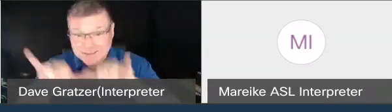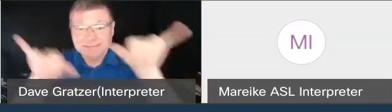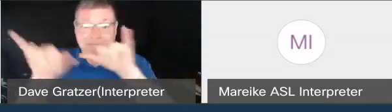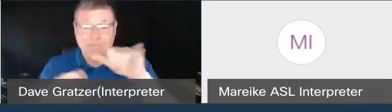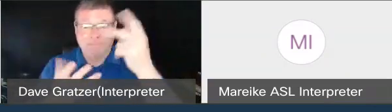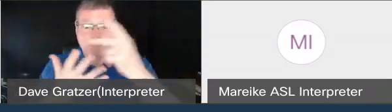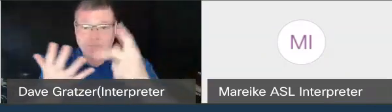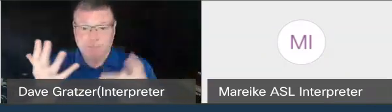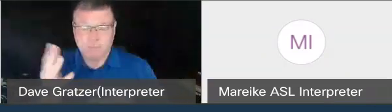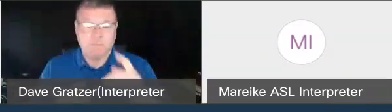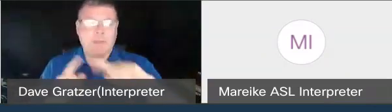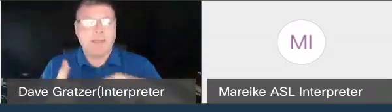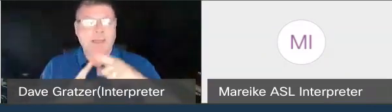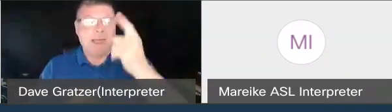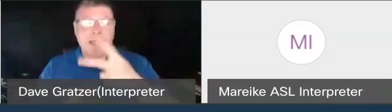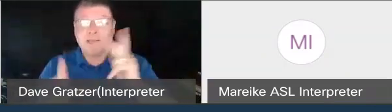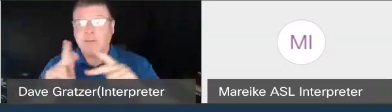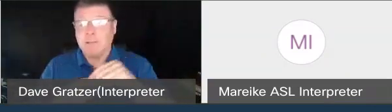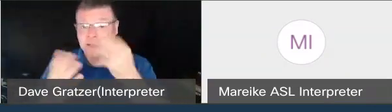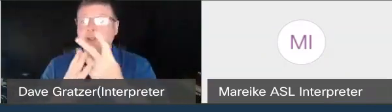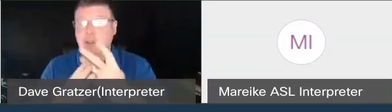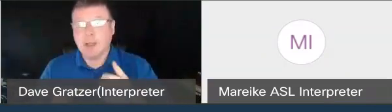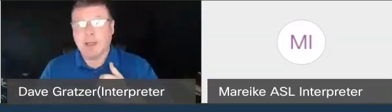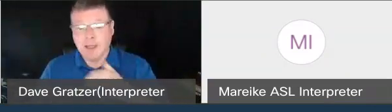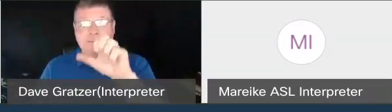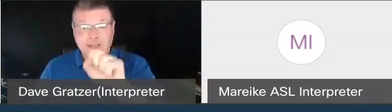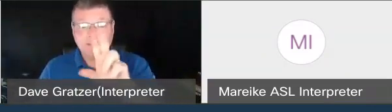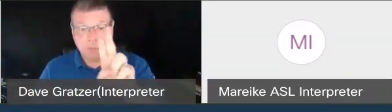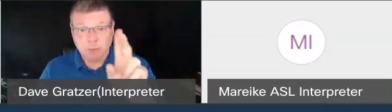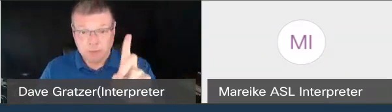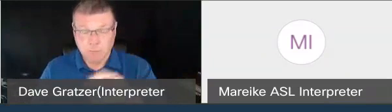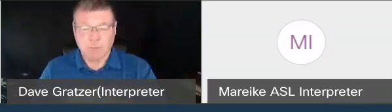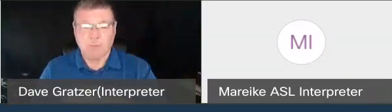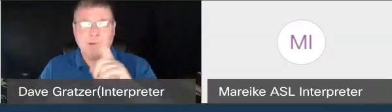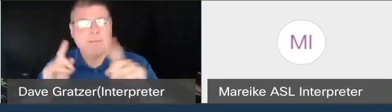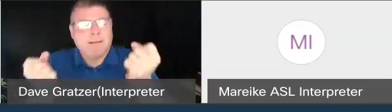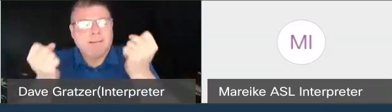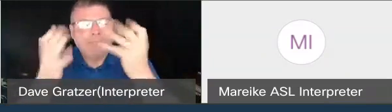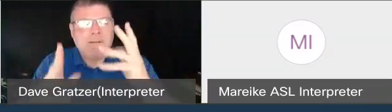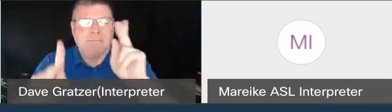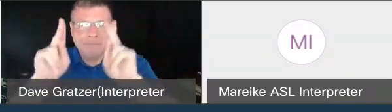While over half of people in jails and prisons have substance use disorder, individuals who are identified